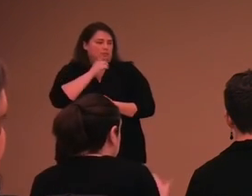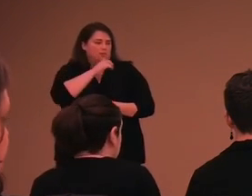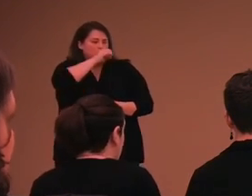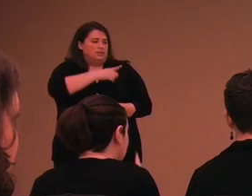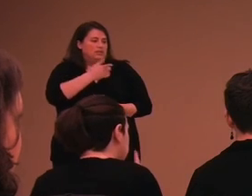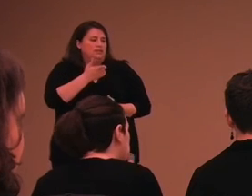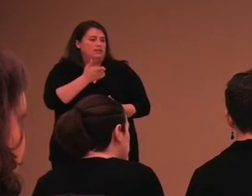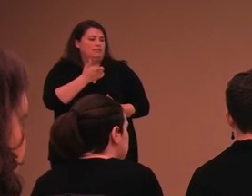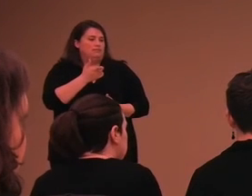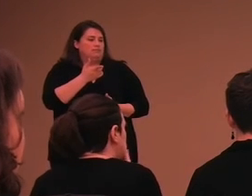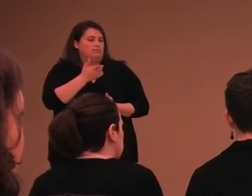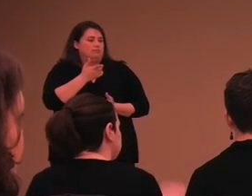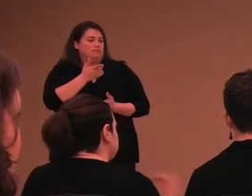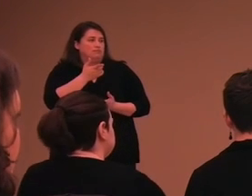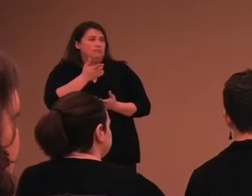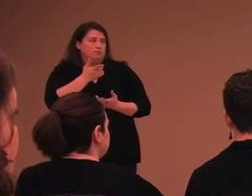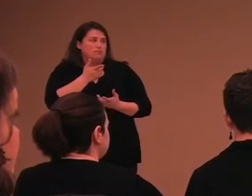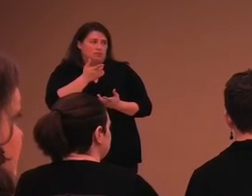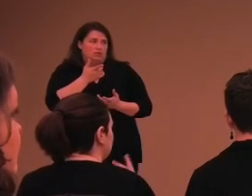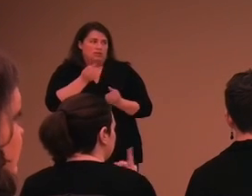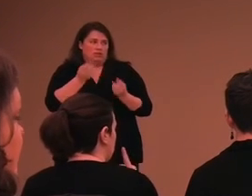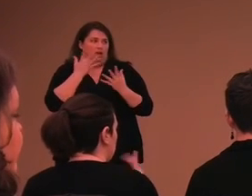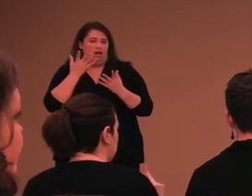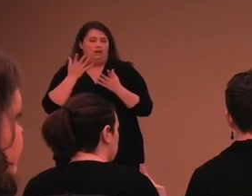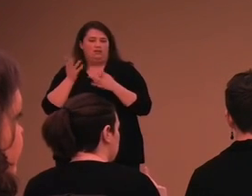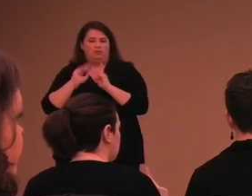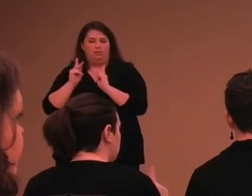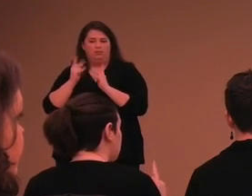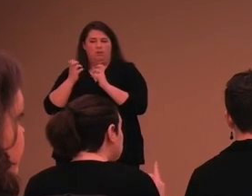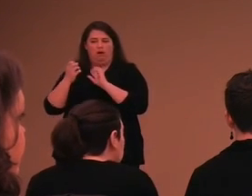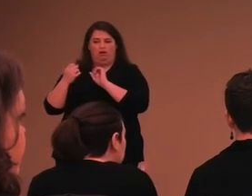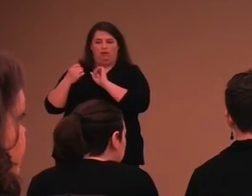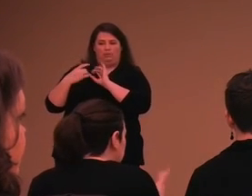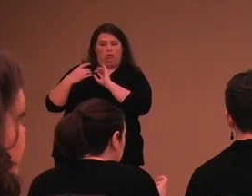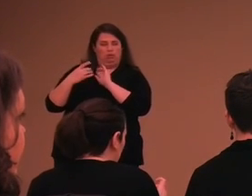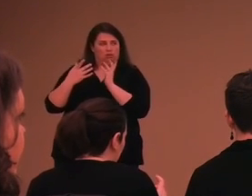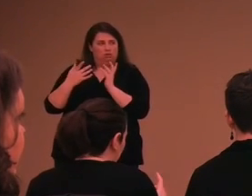Congenial for us to say there's more people that want your input and put you all in contact with each other